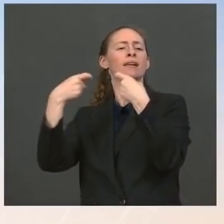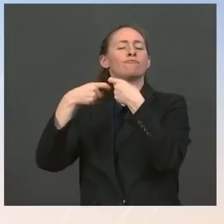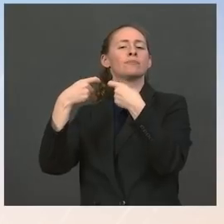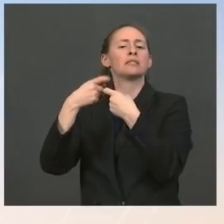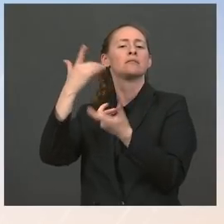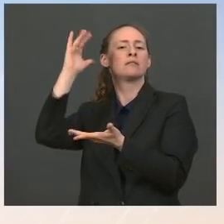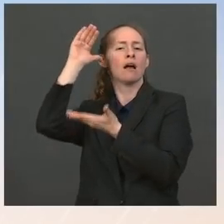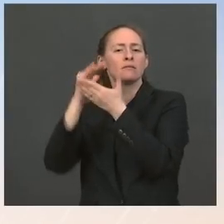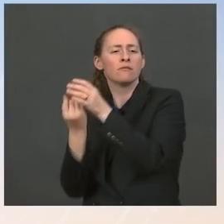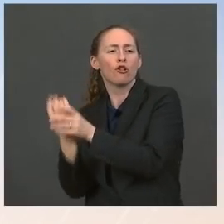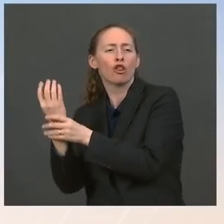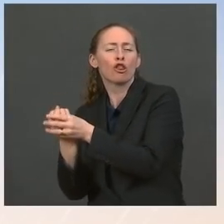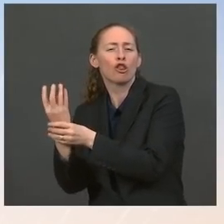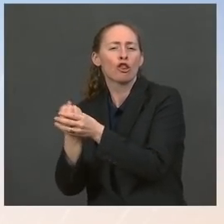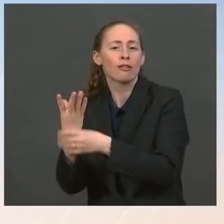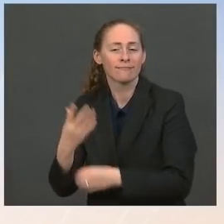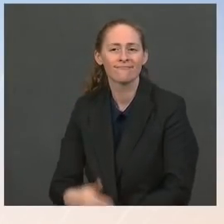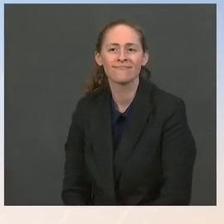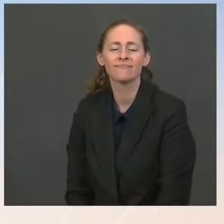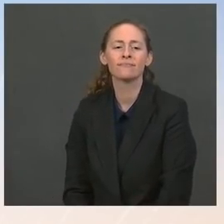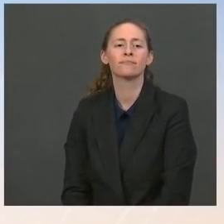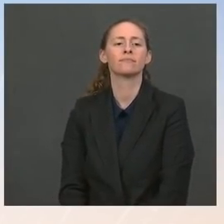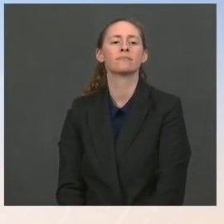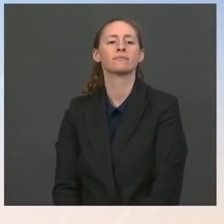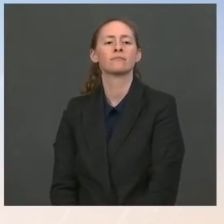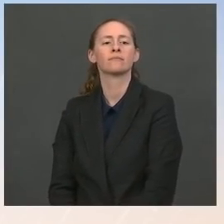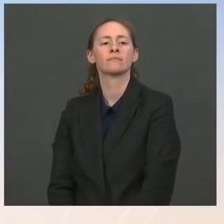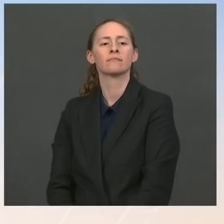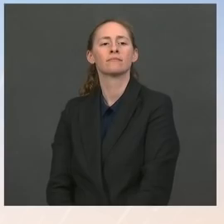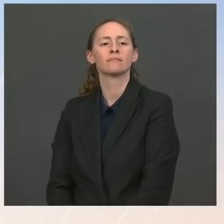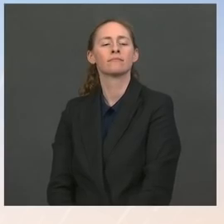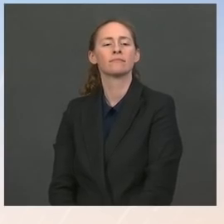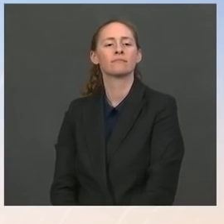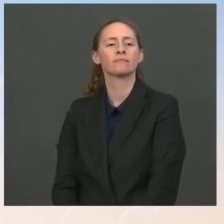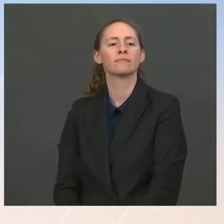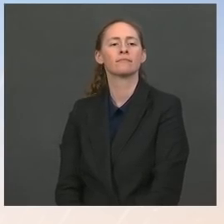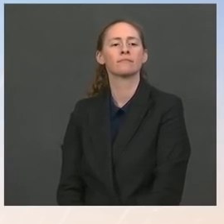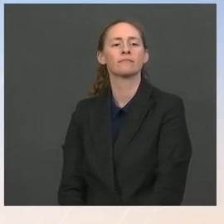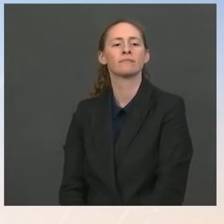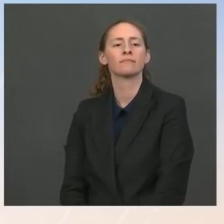The Press: I wanted to follow up. Also, you mentioned truckers. Have you thought about at all relaxing